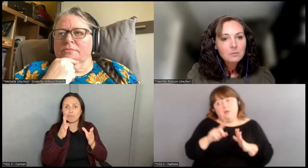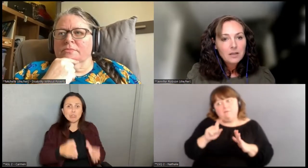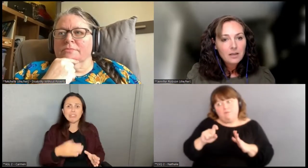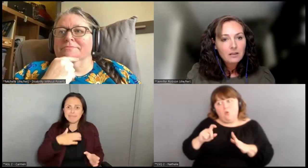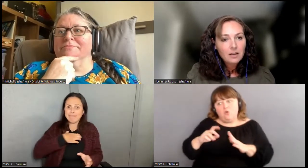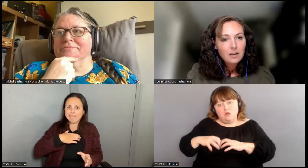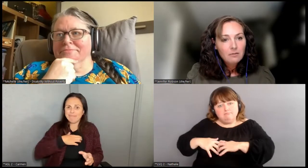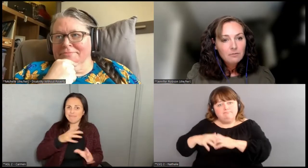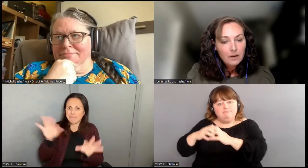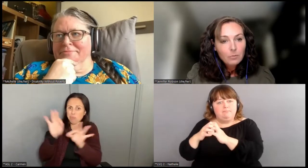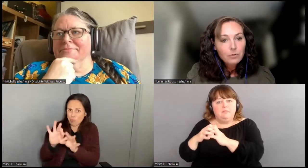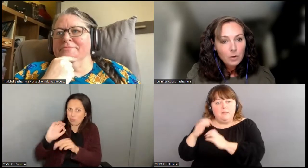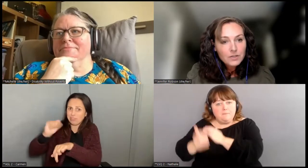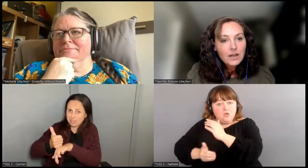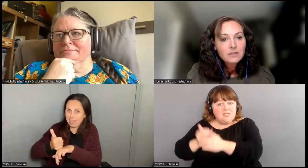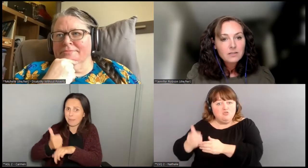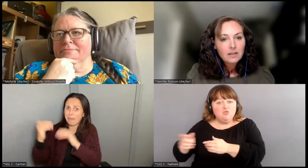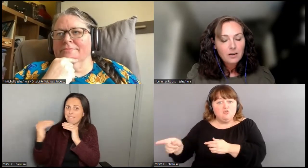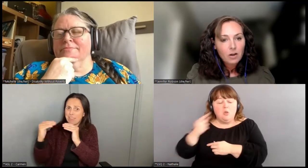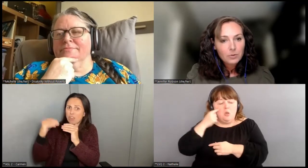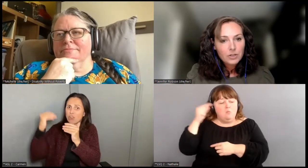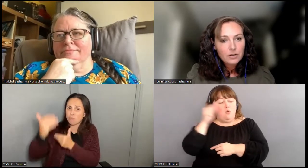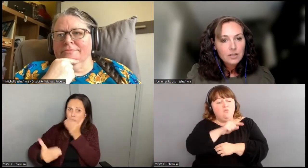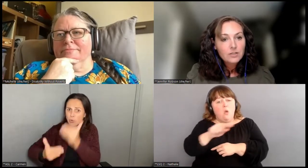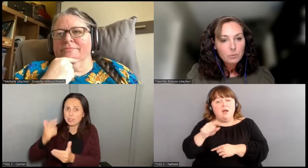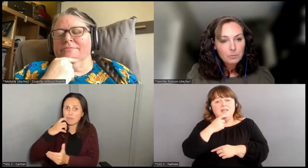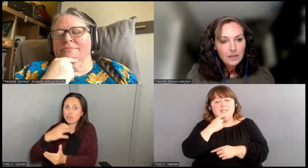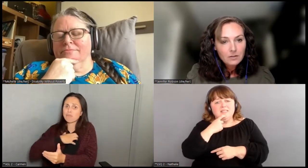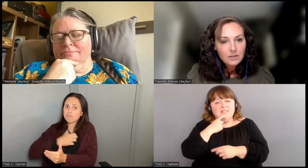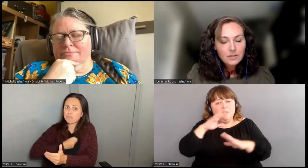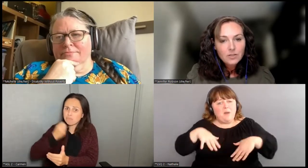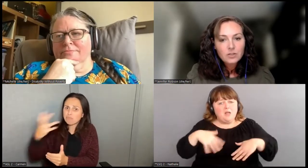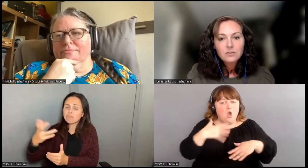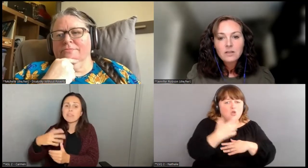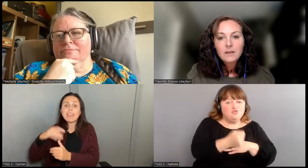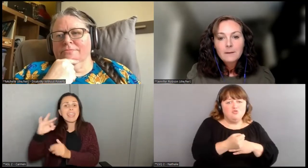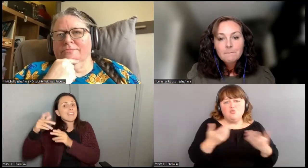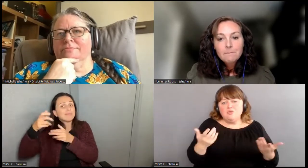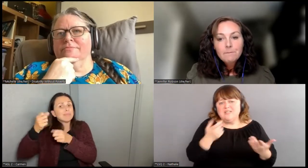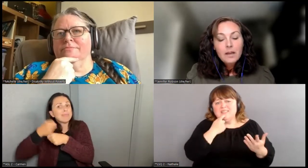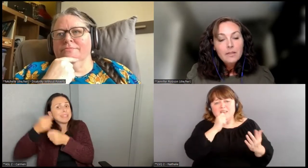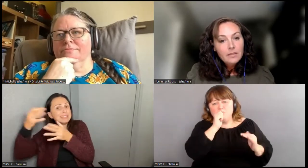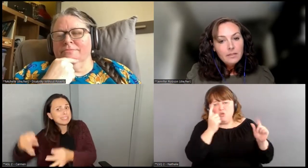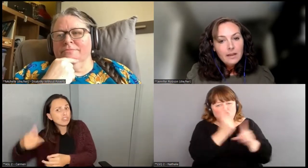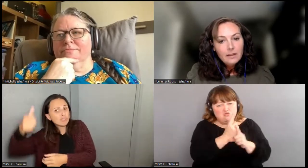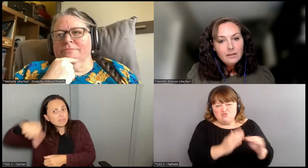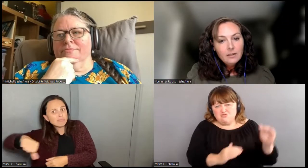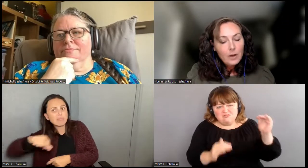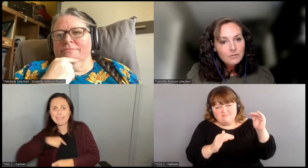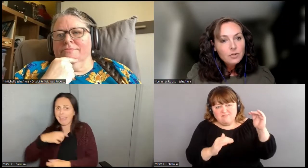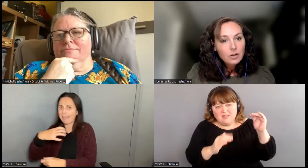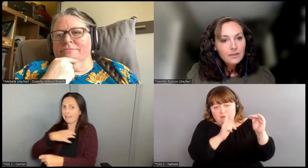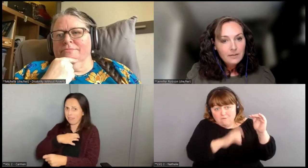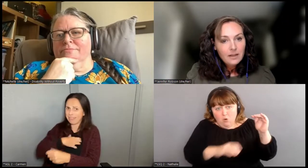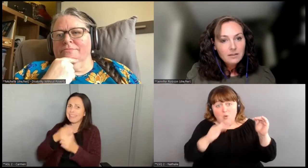TO BE FAIR PROCESS AND OPPORTUNITIES TO APPEAL DECISIONS. AND YOU KNOW, AFTER ALL THAT, THEN